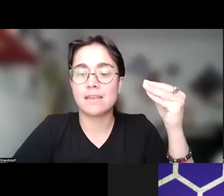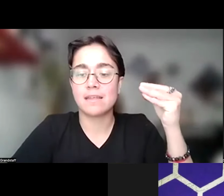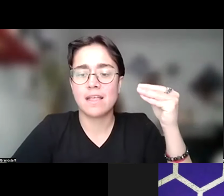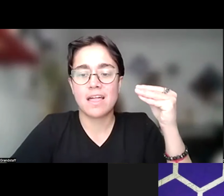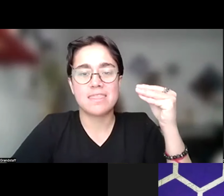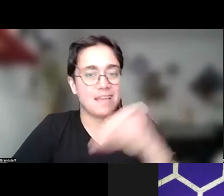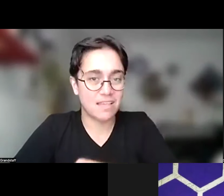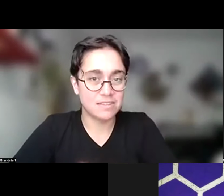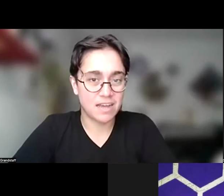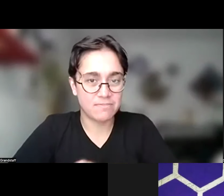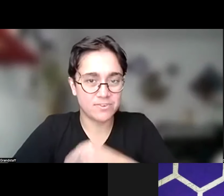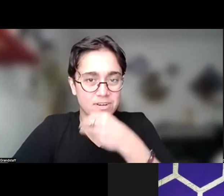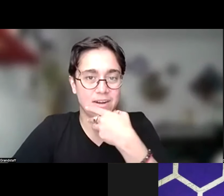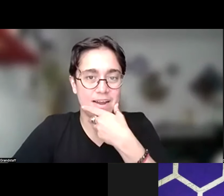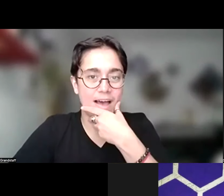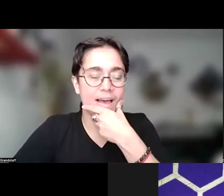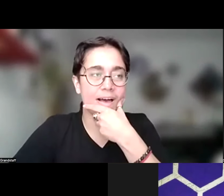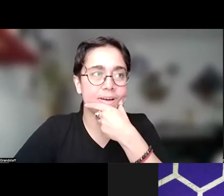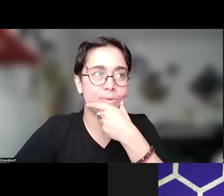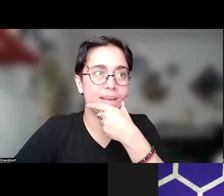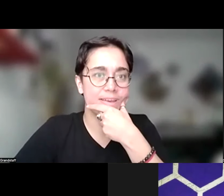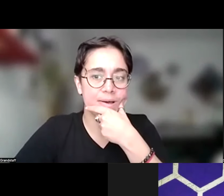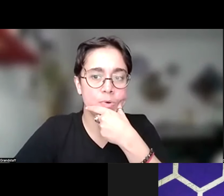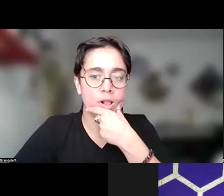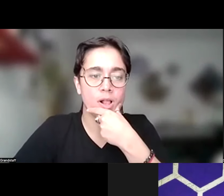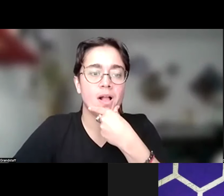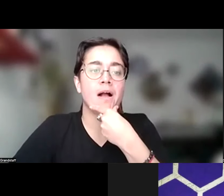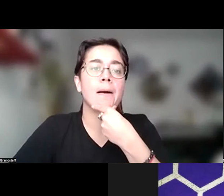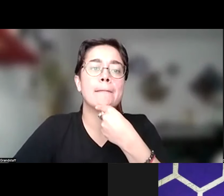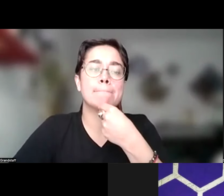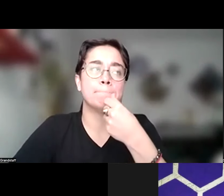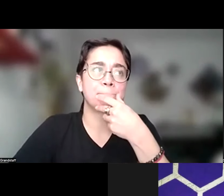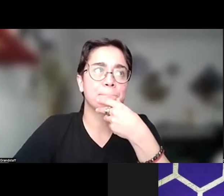some books. These are not exactly what you are asking for. I think you are asking for therapeutic